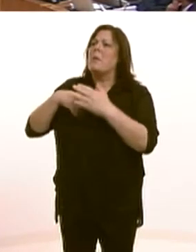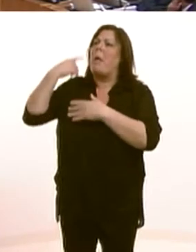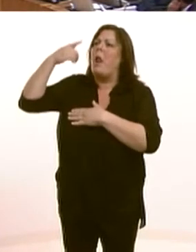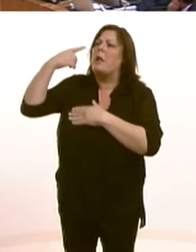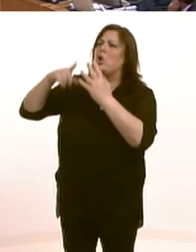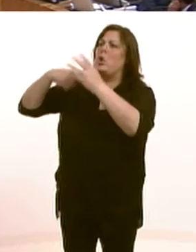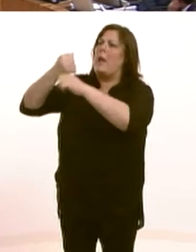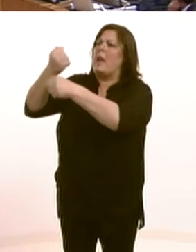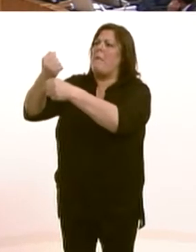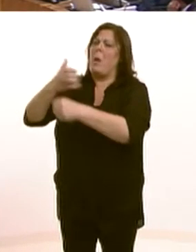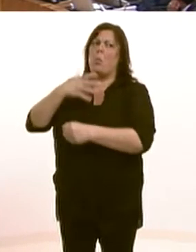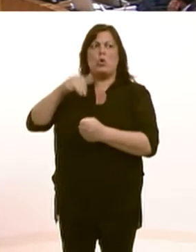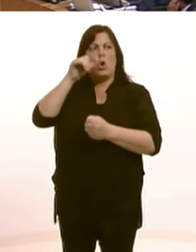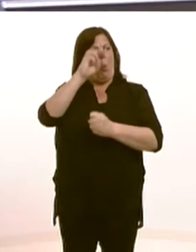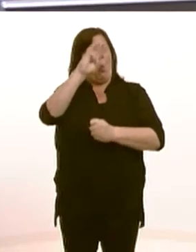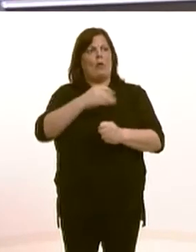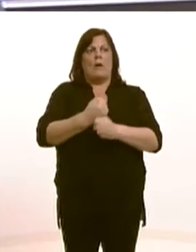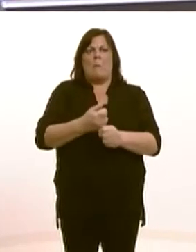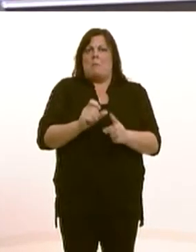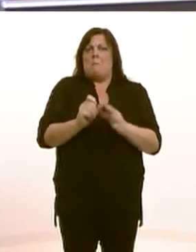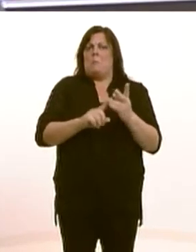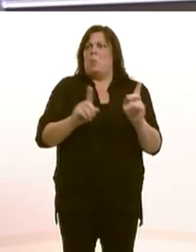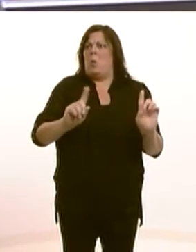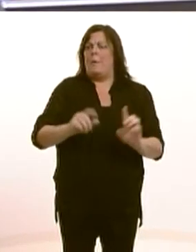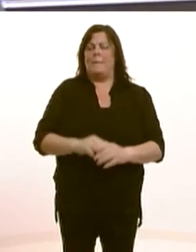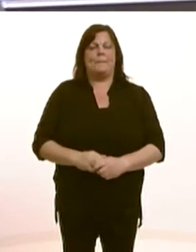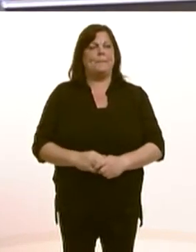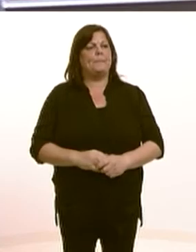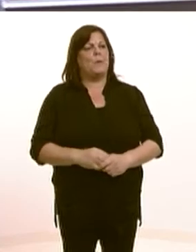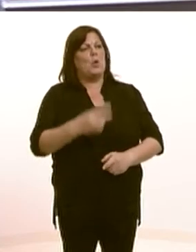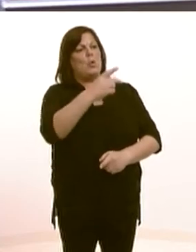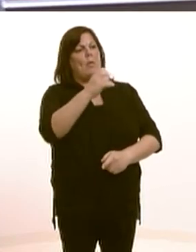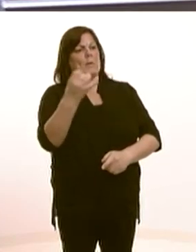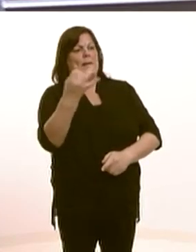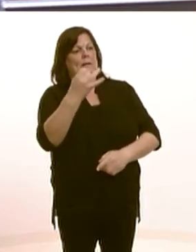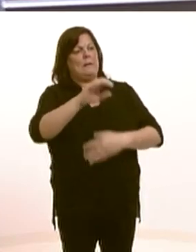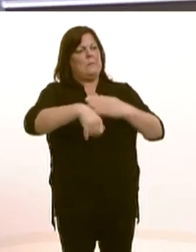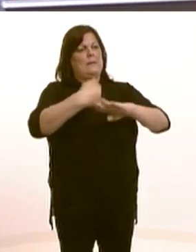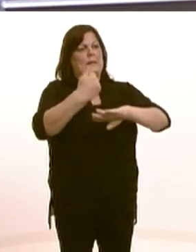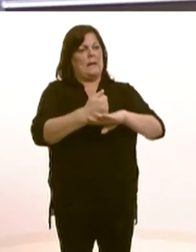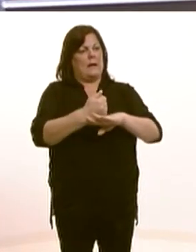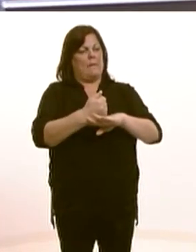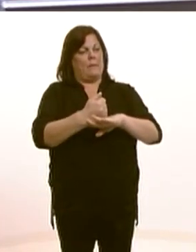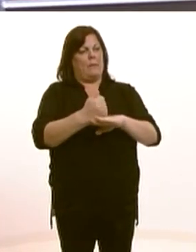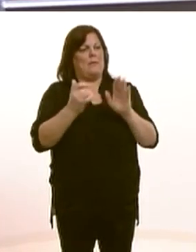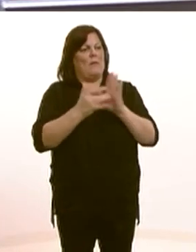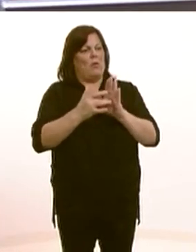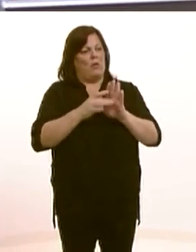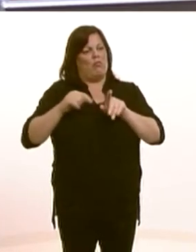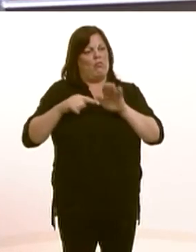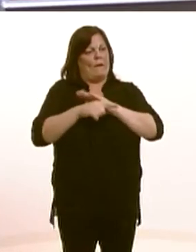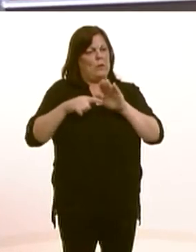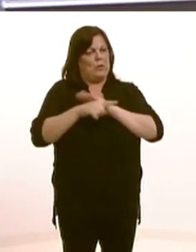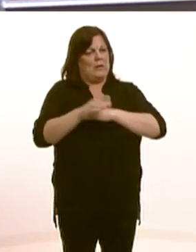Carwyn Jones: Well, in November 2015, we did establish the Syrian refugee taskforce. We were well ahead of the game in terms of other Governments.